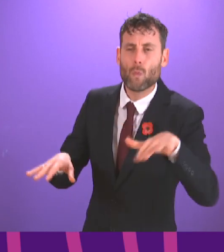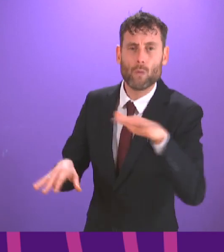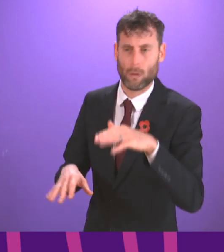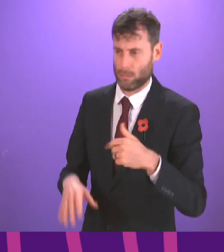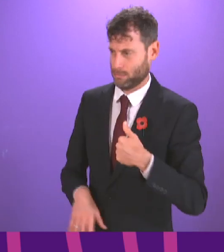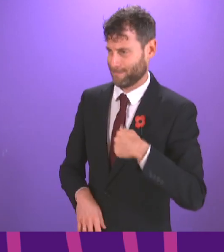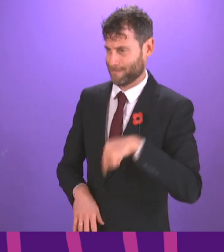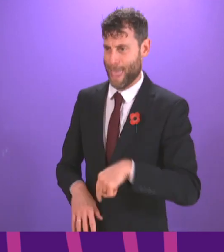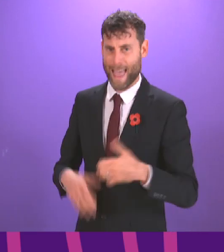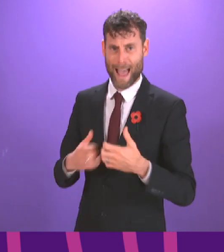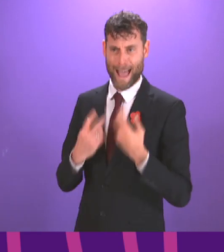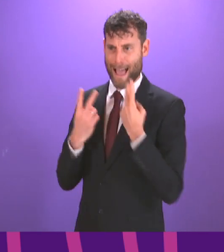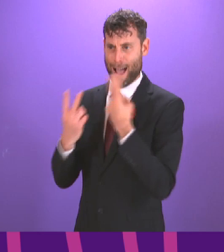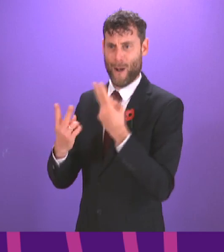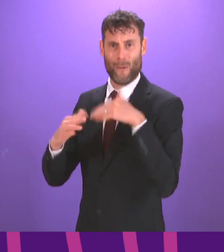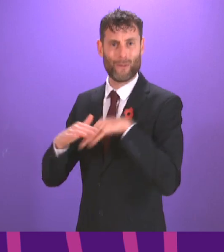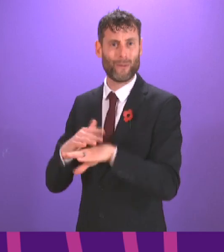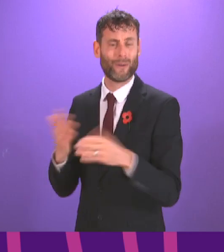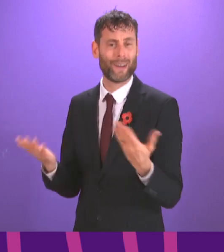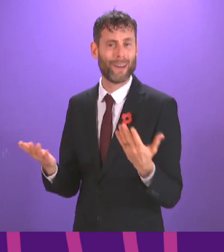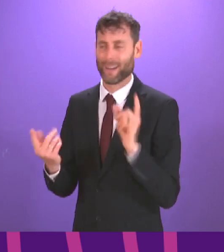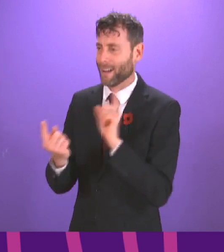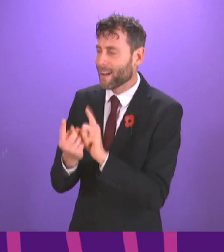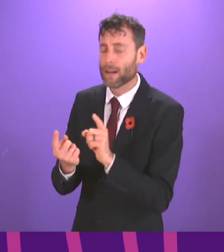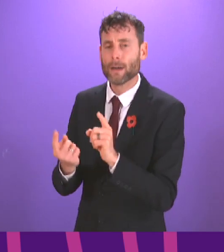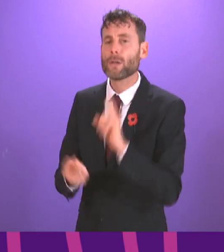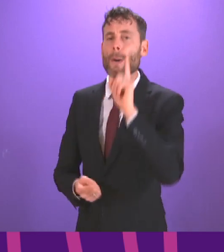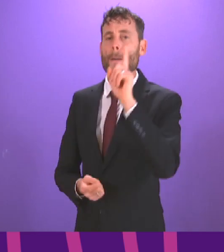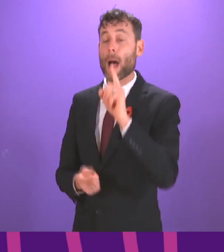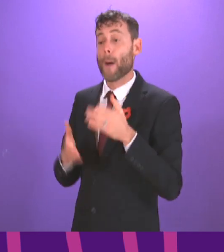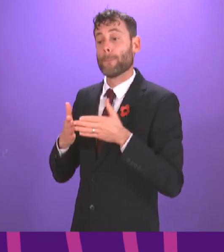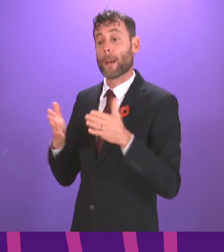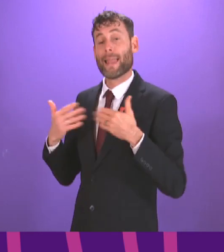those in my statement. The clear public health advice that is currently coming to us is that,